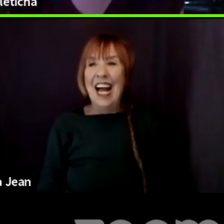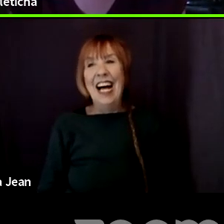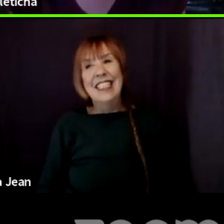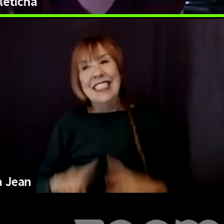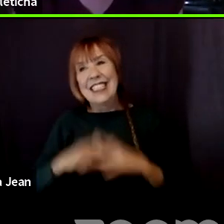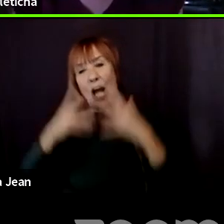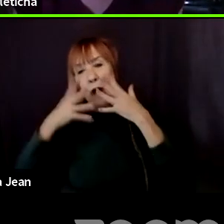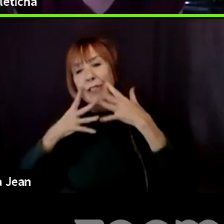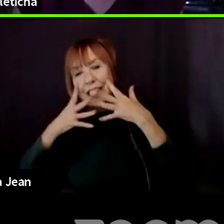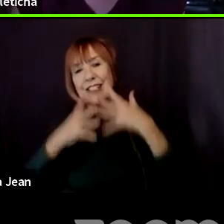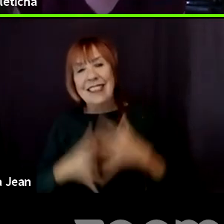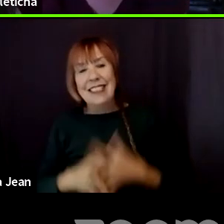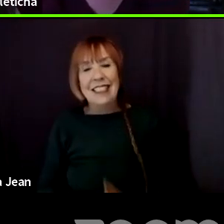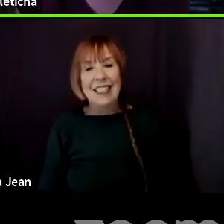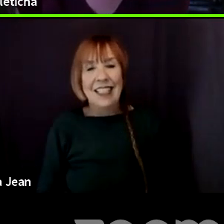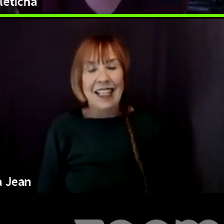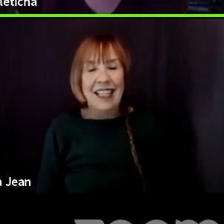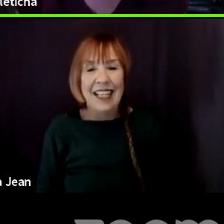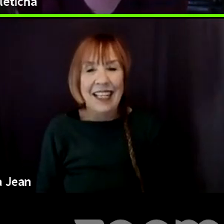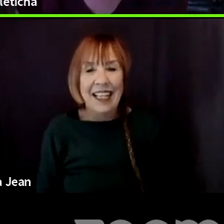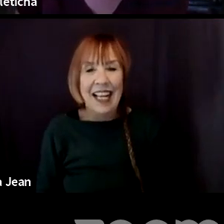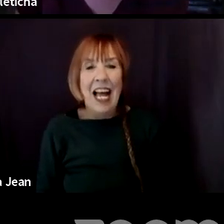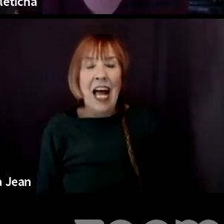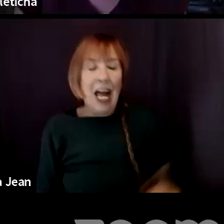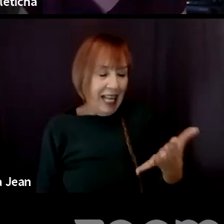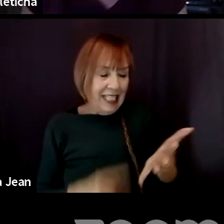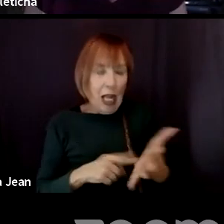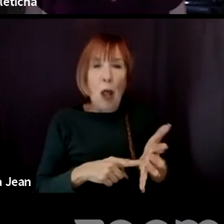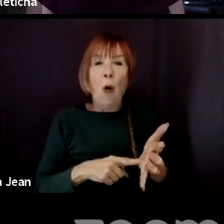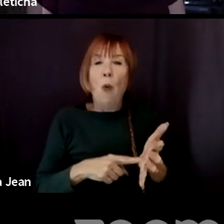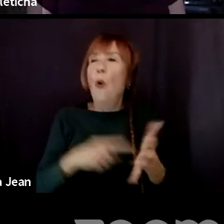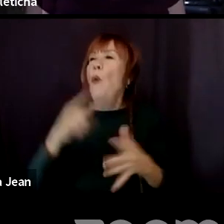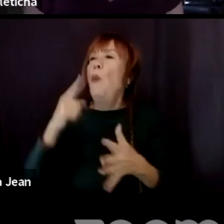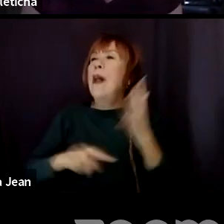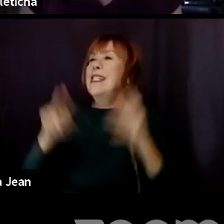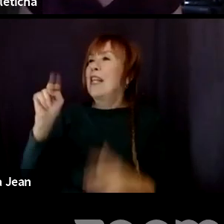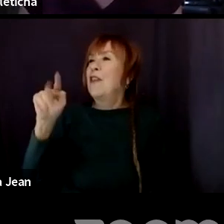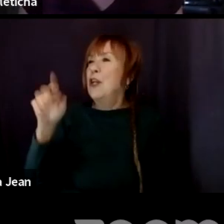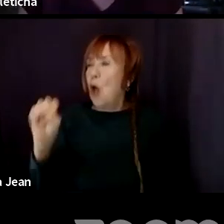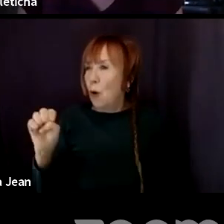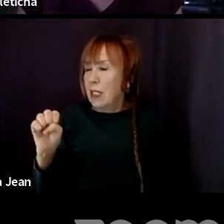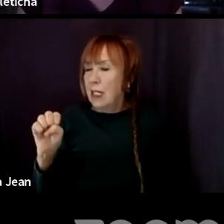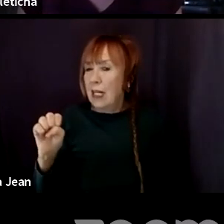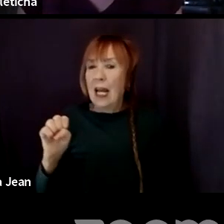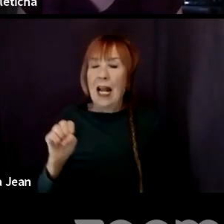I think you listen to what the note was, if I tell you it's a page one rewrite,